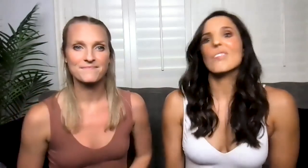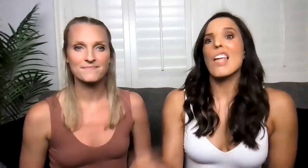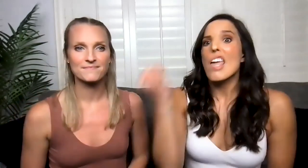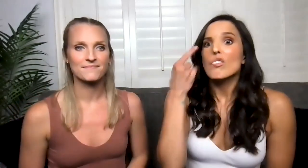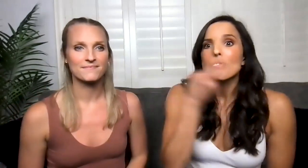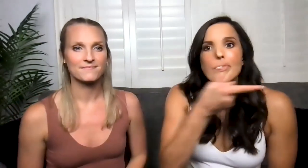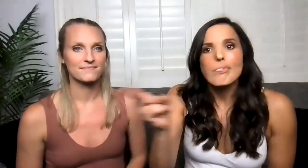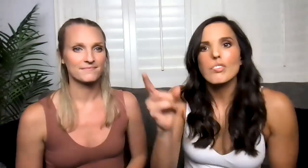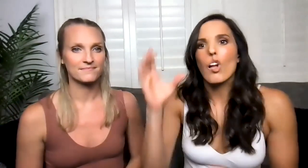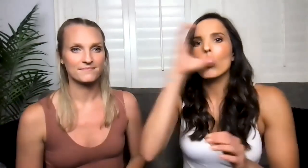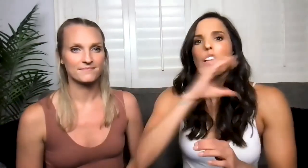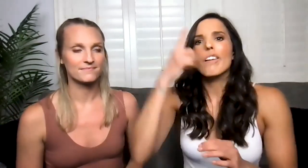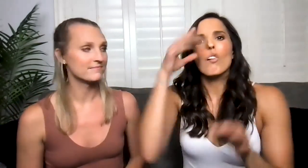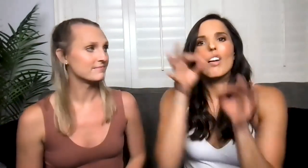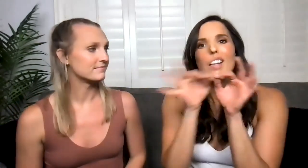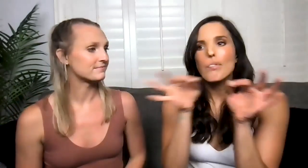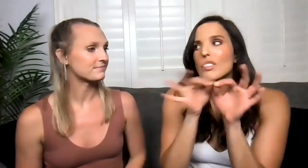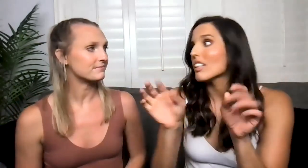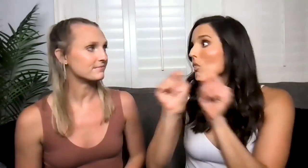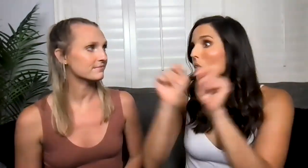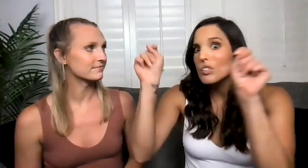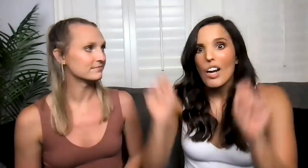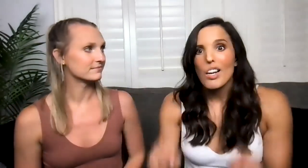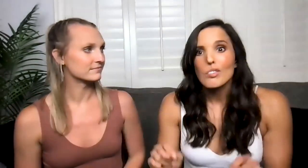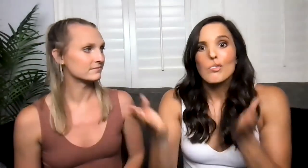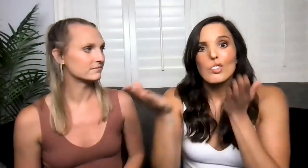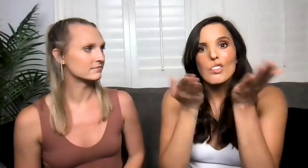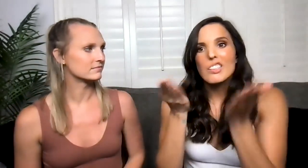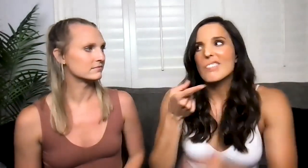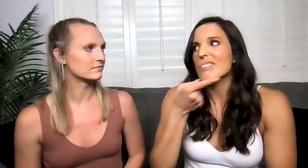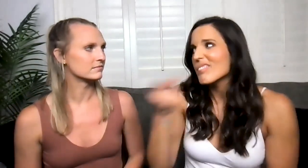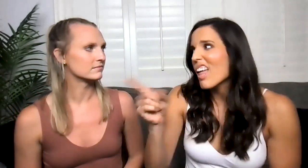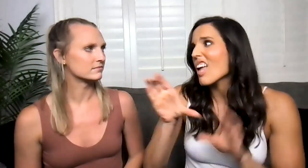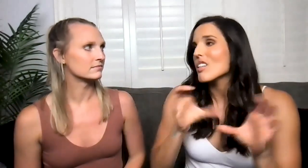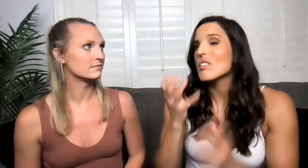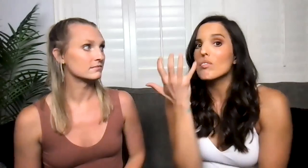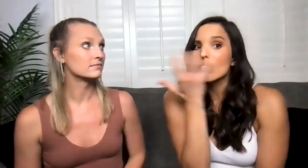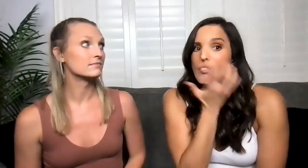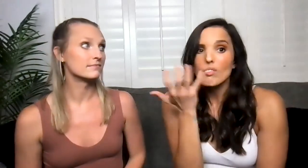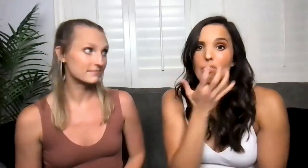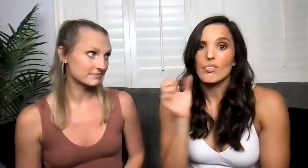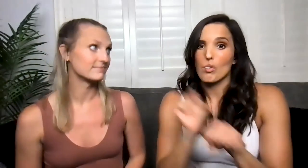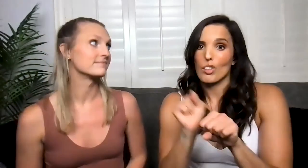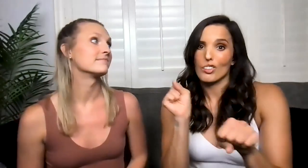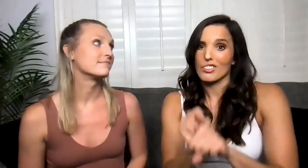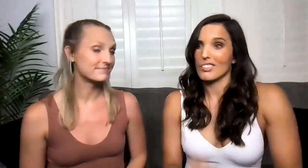If you’re looking for captioning or transcript services, they do amazing work.